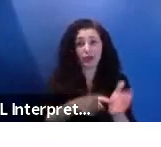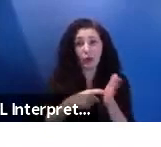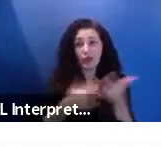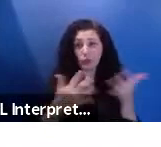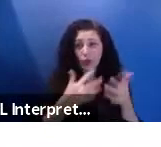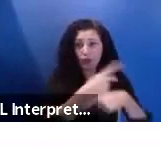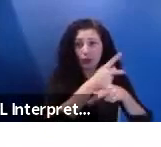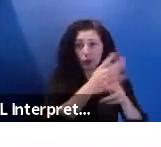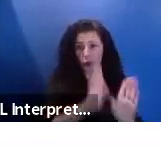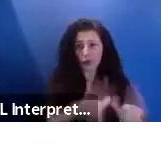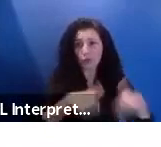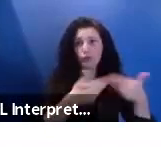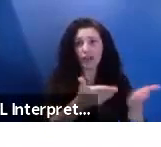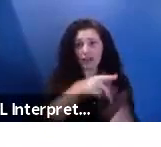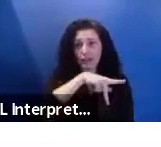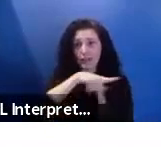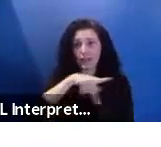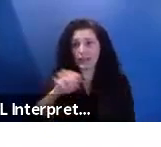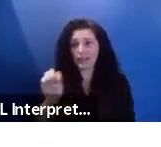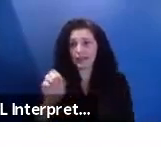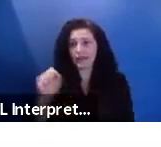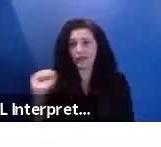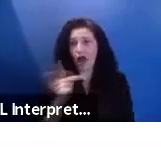personal protective equipment to everyone who's going to be working on the set.